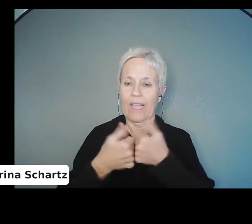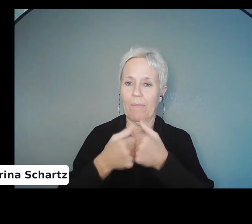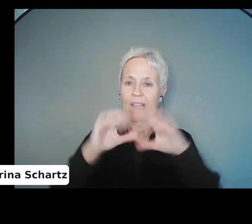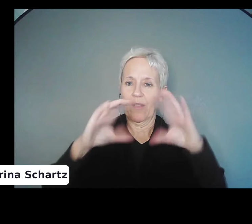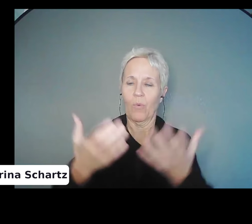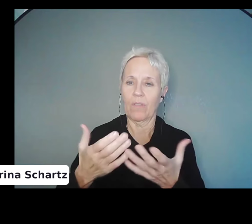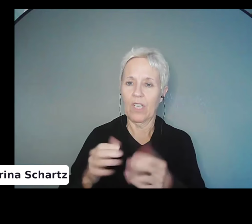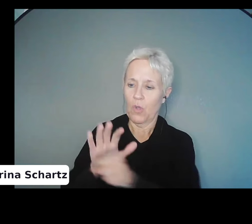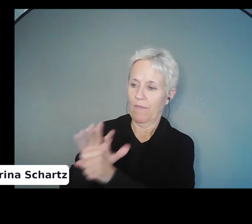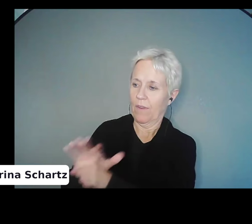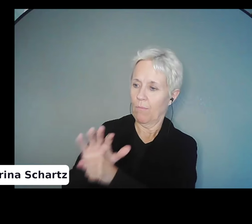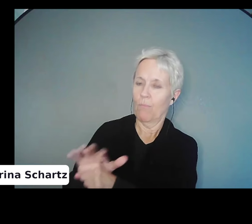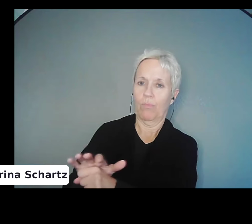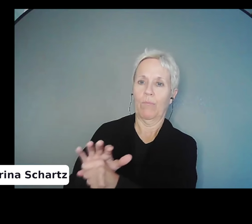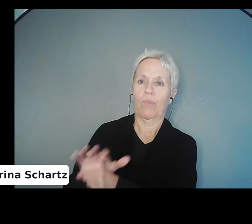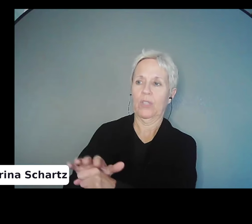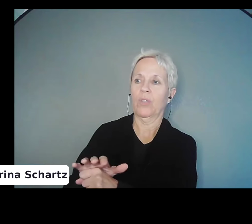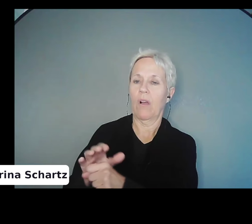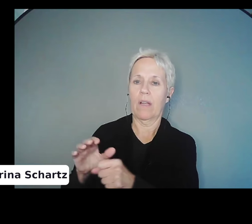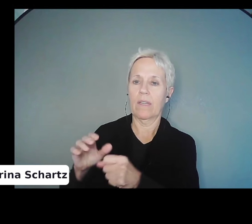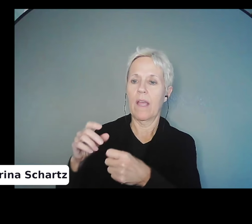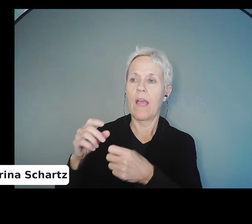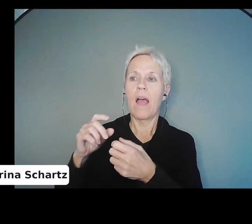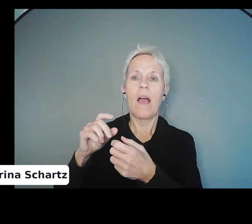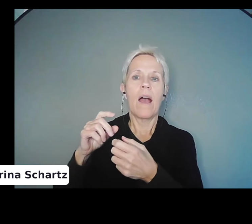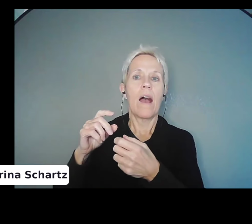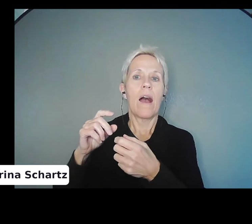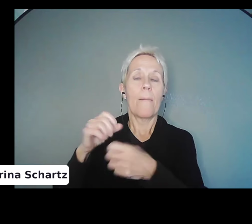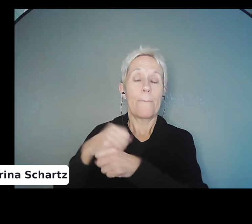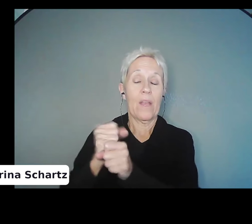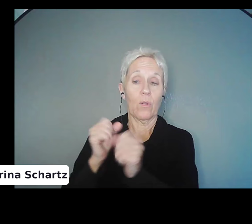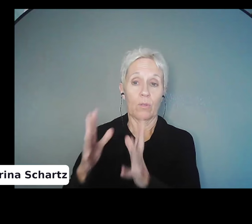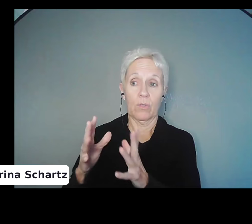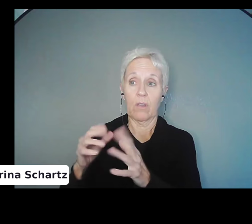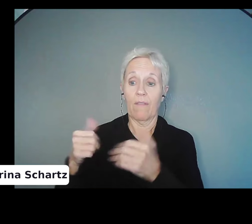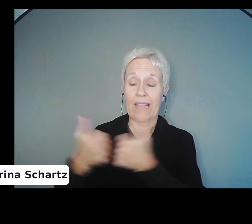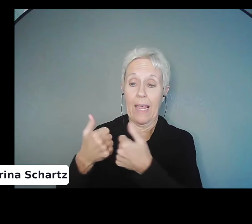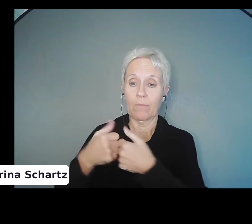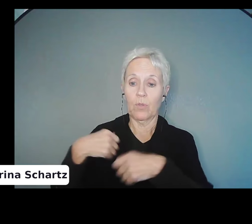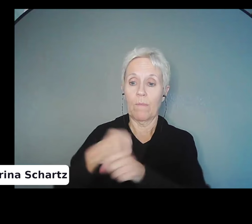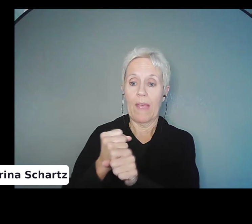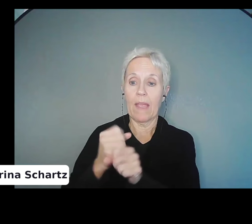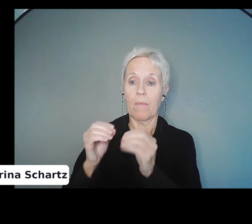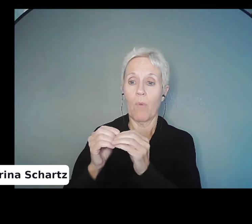Thank you so much both Angie and Daniel for sharing your expertise and for advancing accessible gaming in the world. Like you said we have to put pressure on manufacturers and companies to make things more accessible.